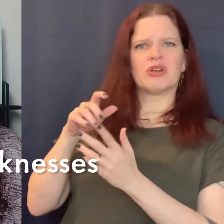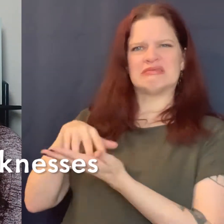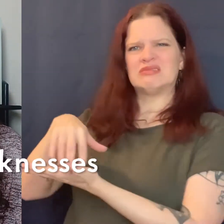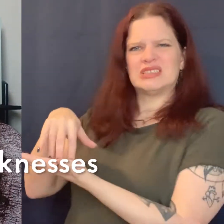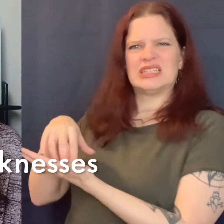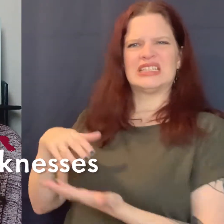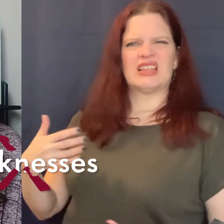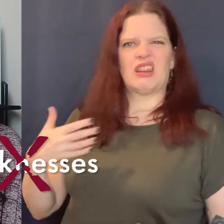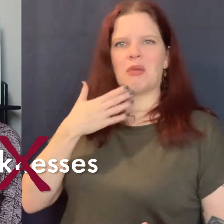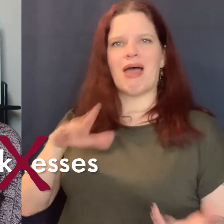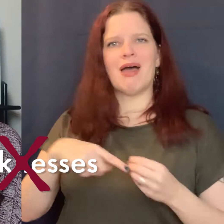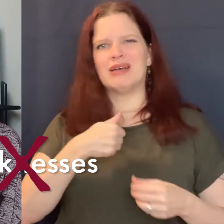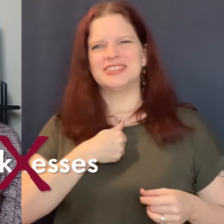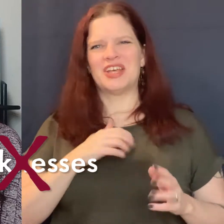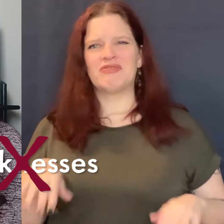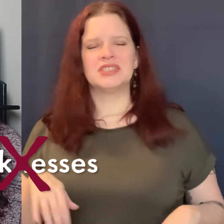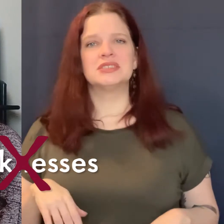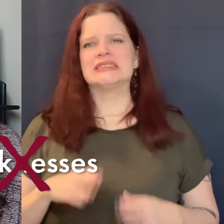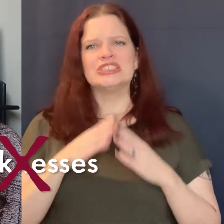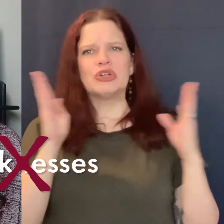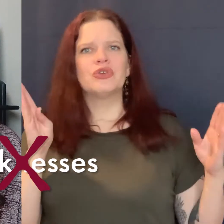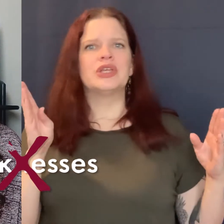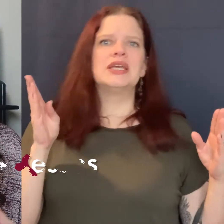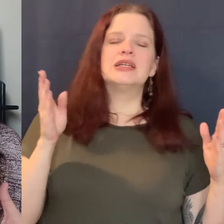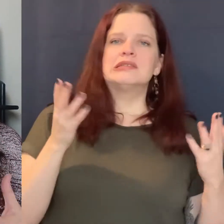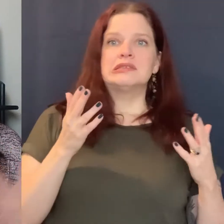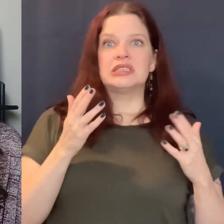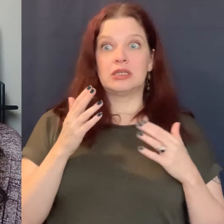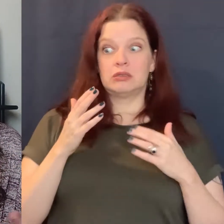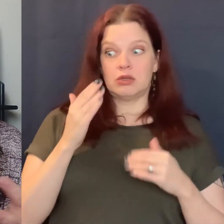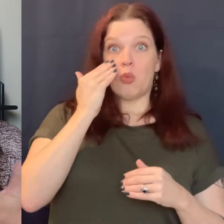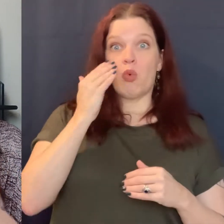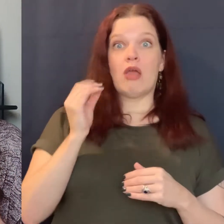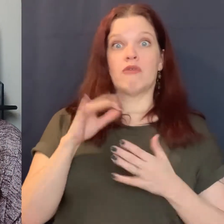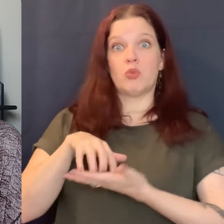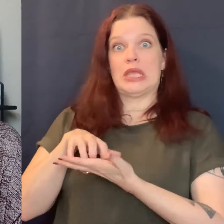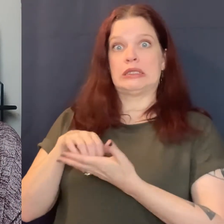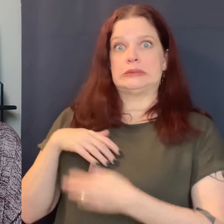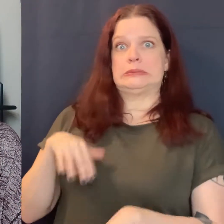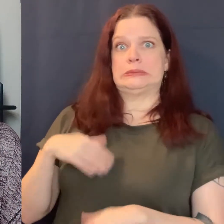connotation and may make us feel bad about ourselves. And in general, we tend to be more aware of the weaknesses that